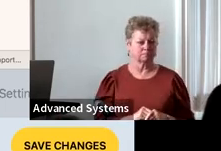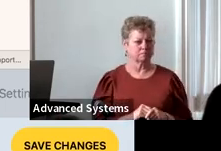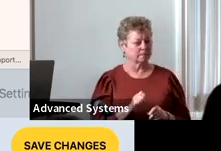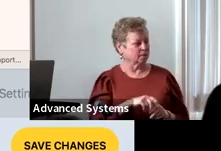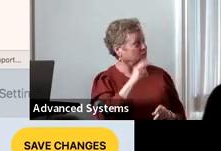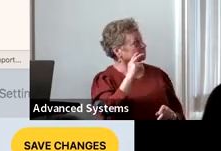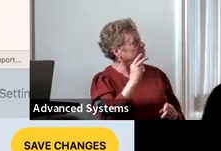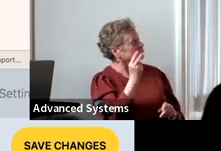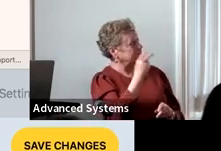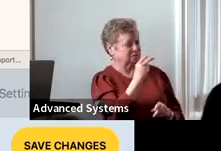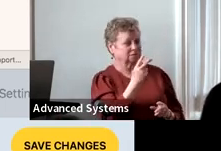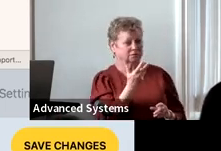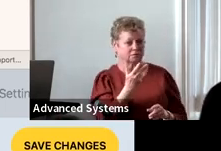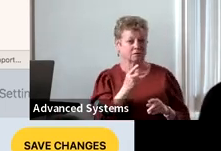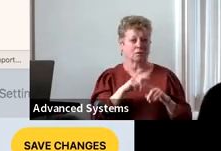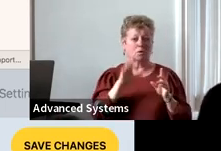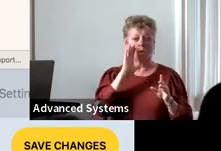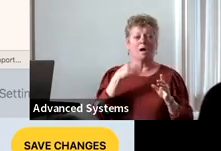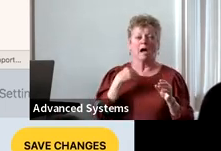You can see and I won't go into this great detail,